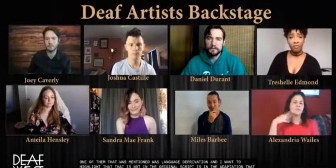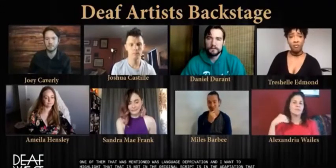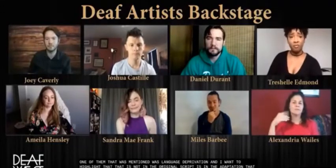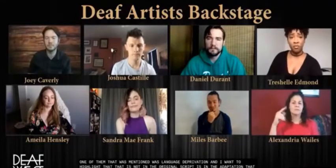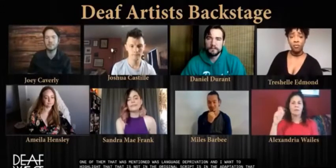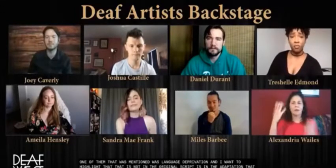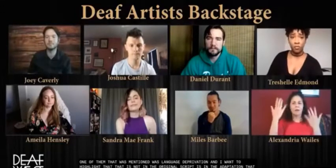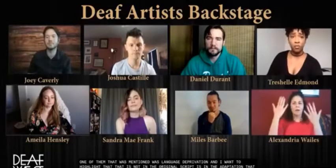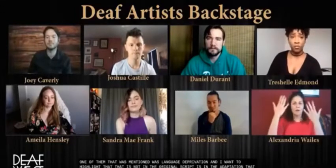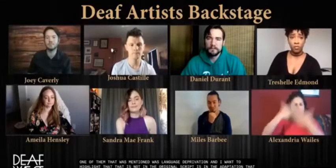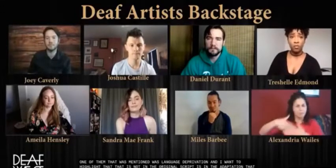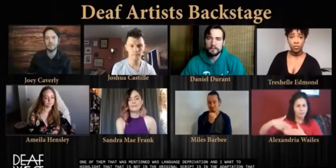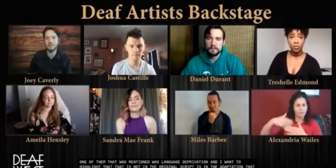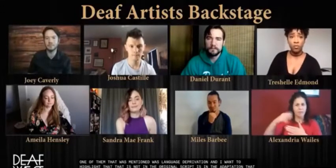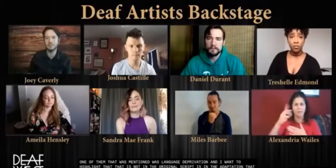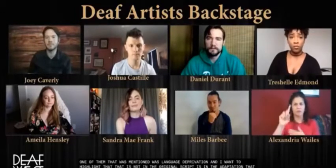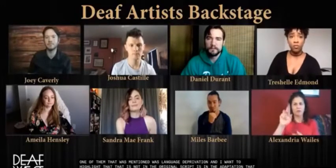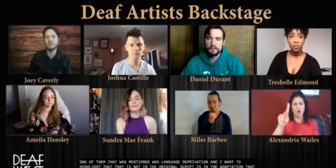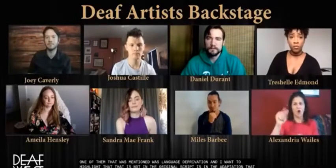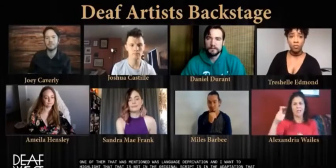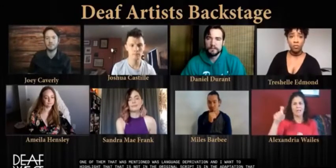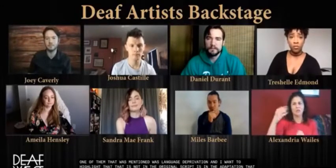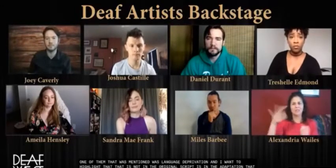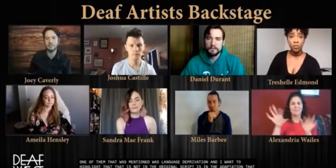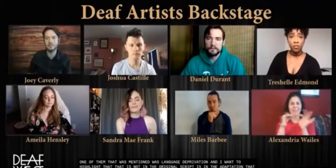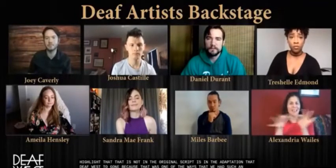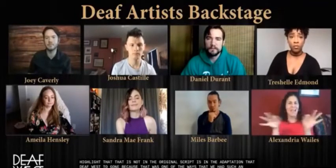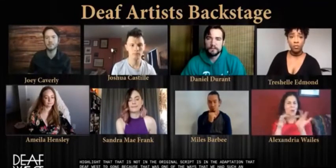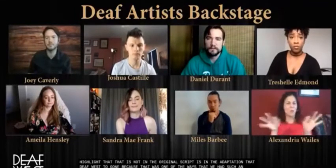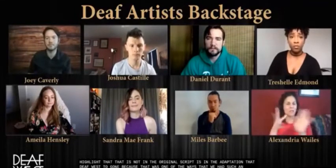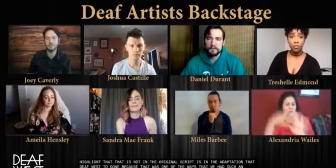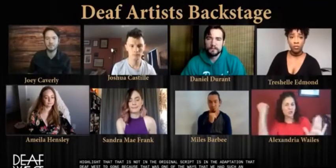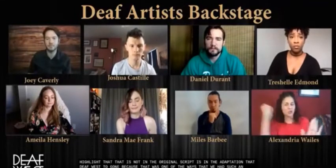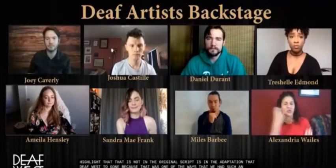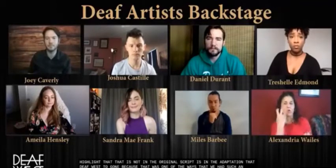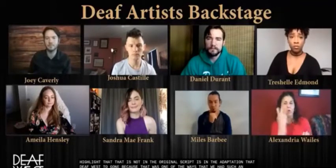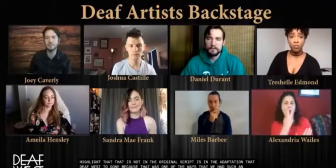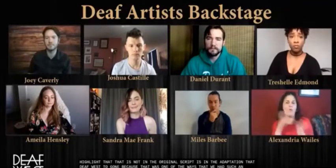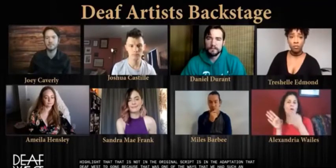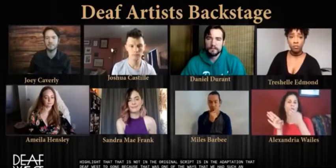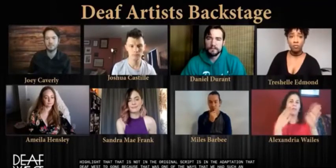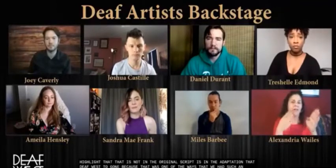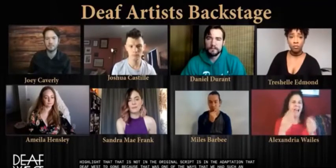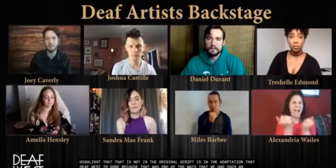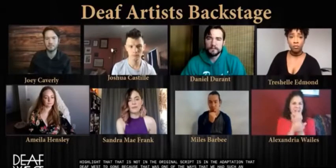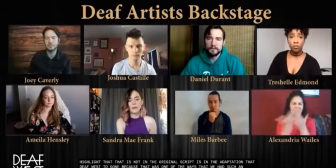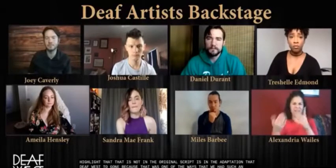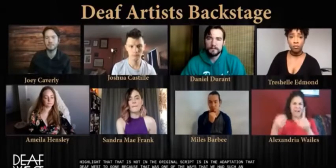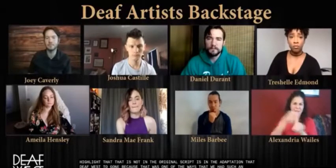That aligns a lot with the Deaf experience of oppression and the deprivation of language